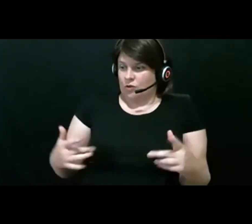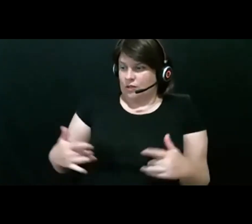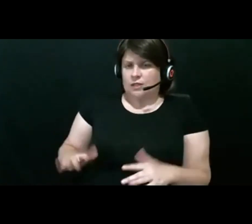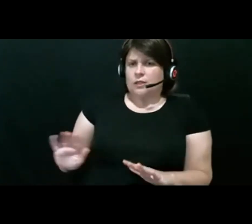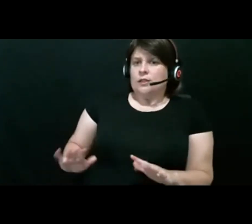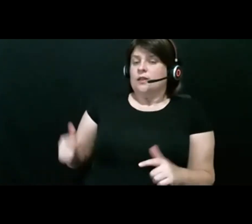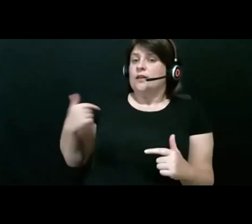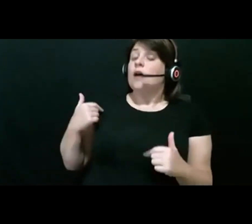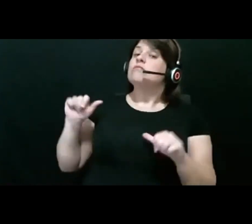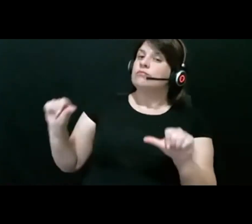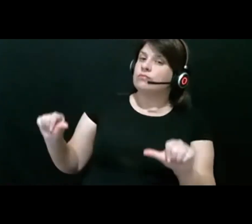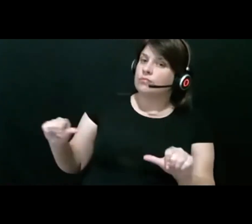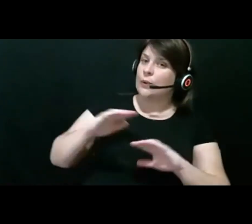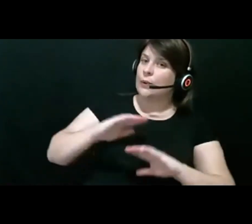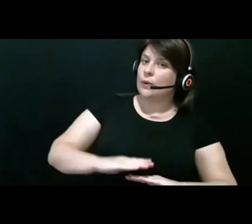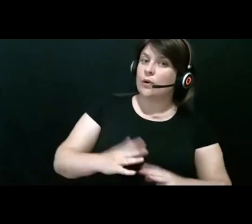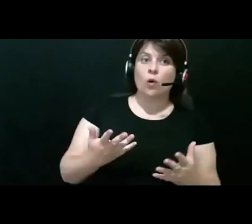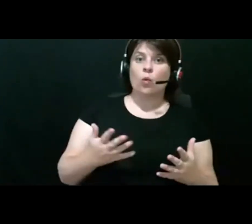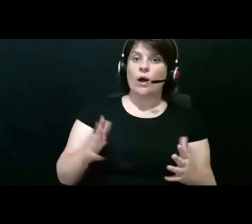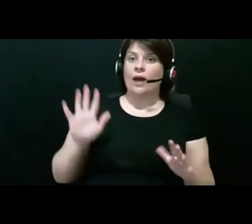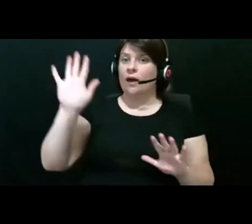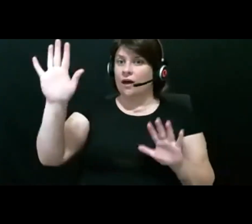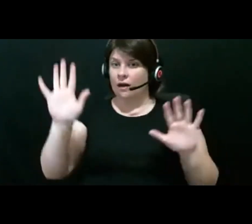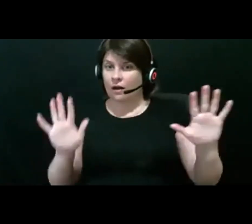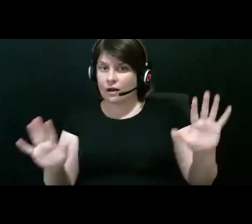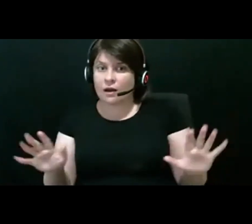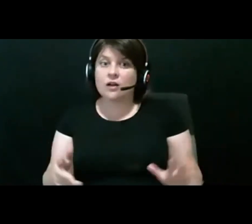potentially they could reach on their body. If they were going to imitate those